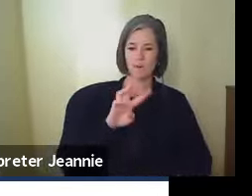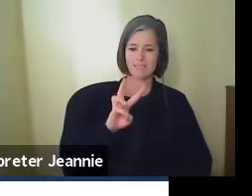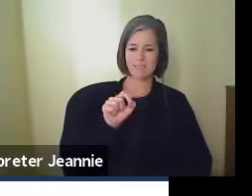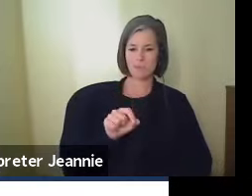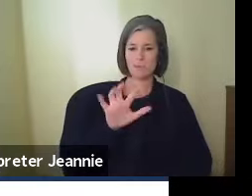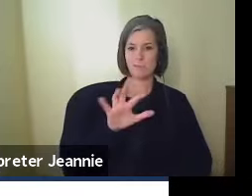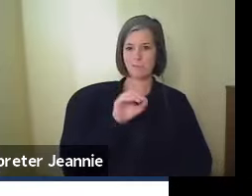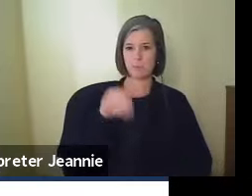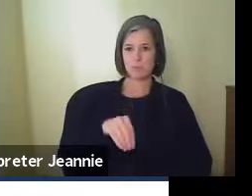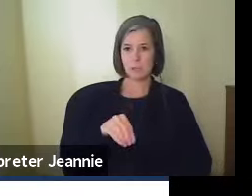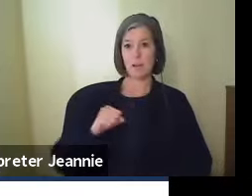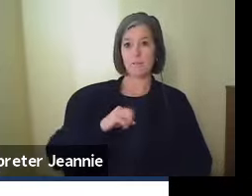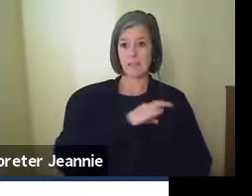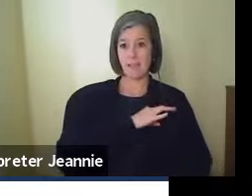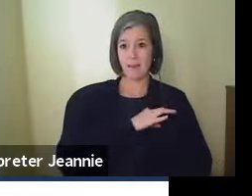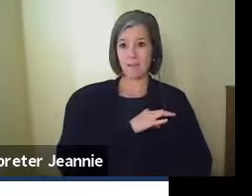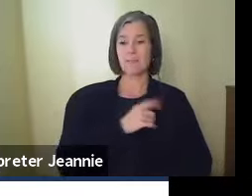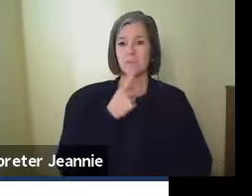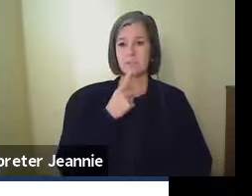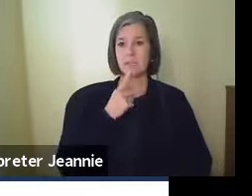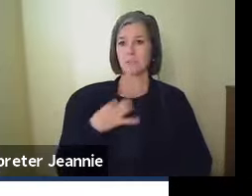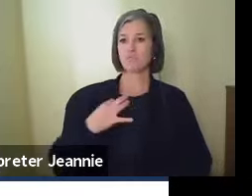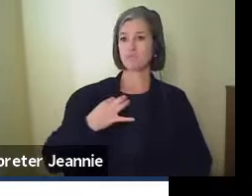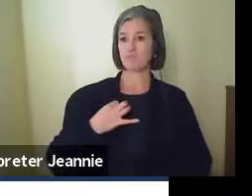of staff who have said they will take it. There are a number of people who